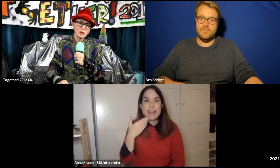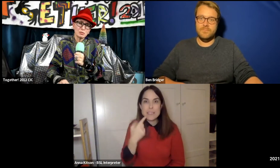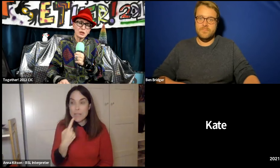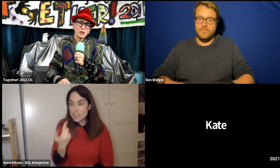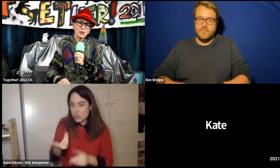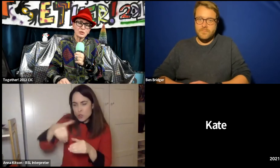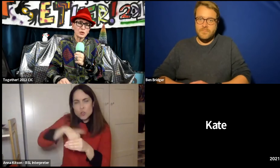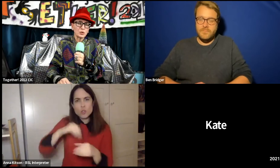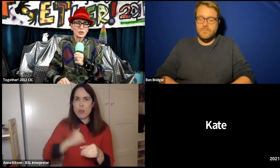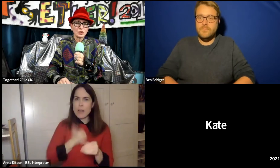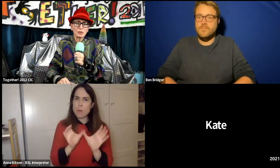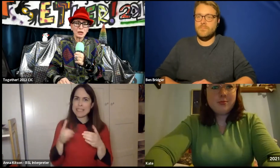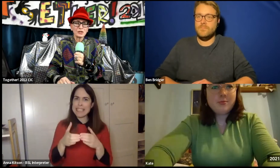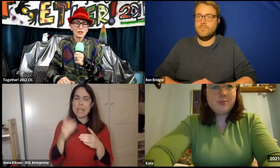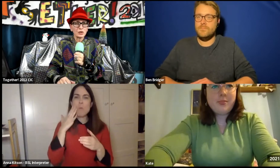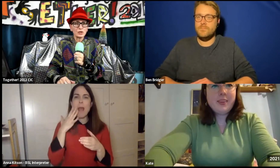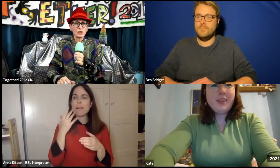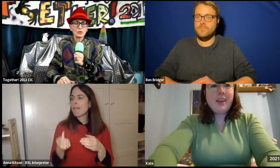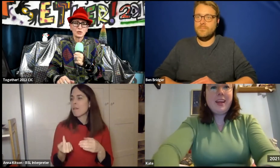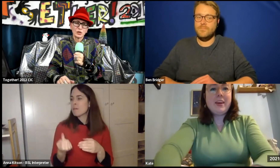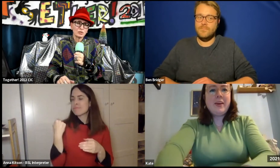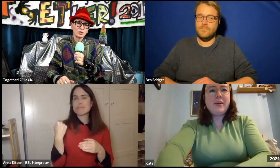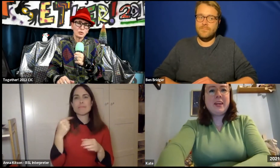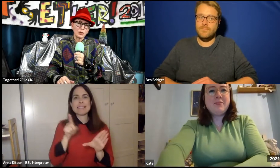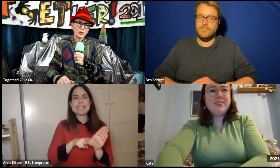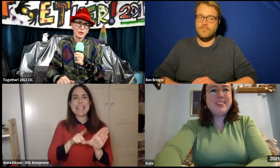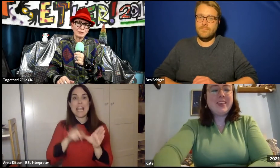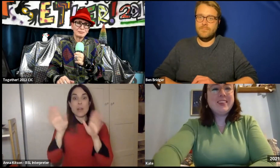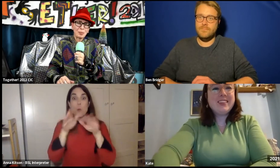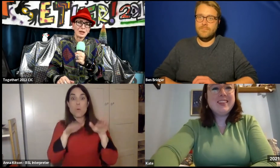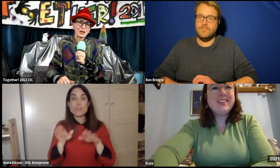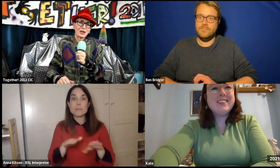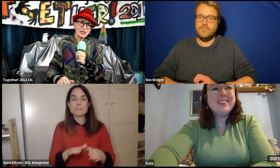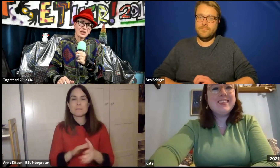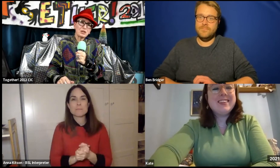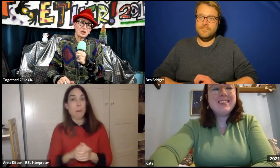the beginning of the Autumn, as our youth worker. Hi, here I?